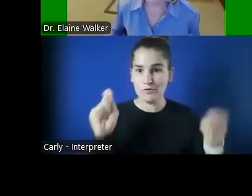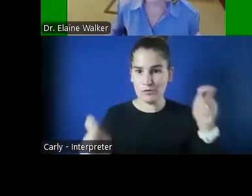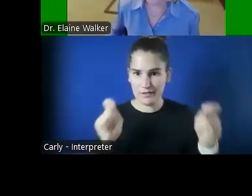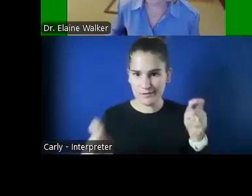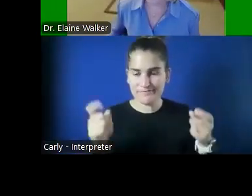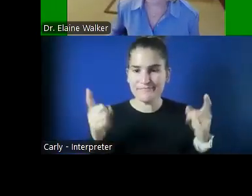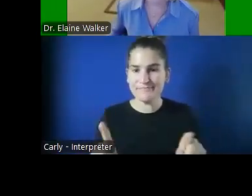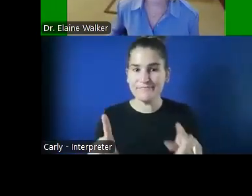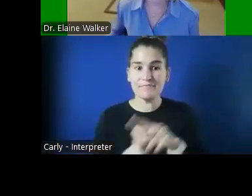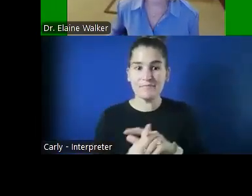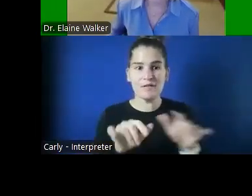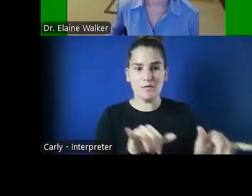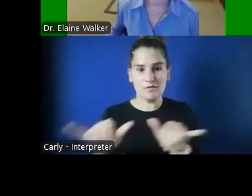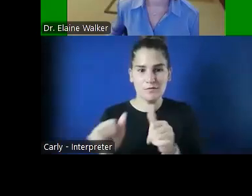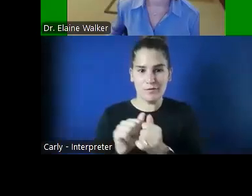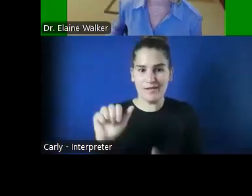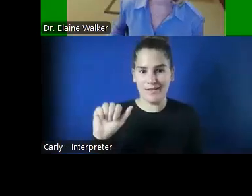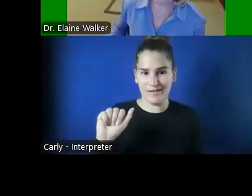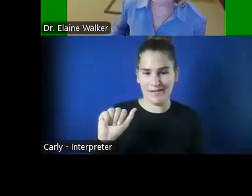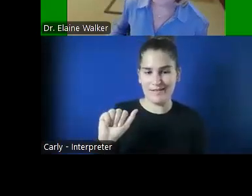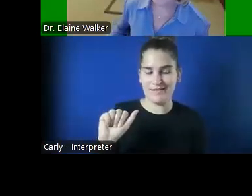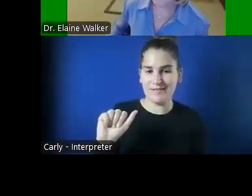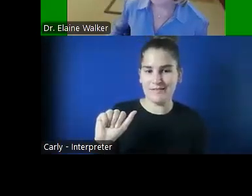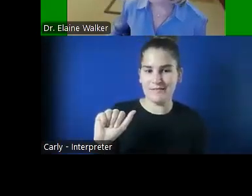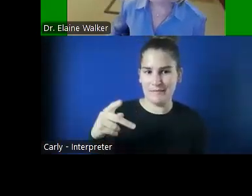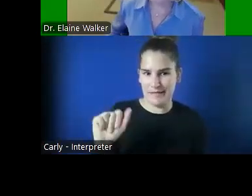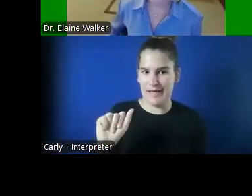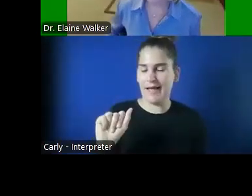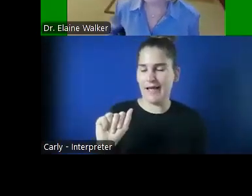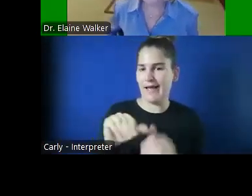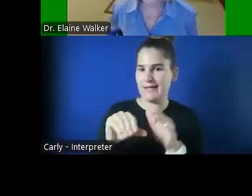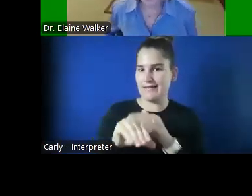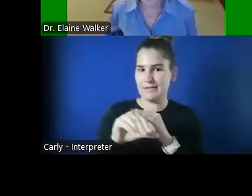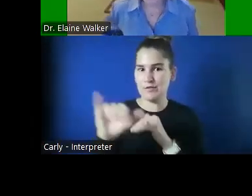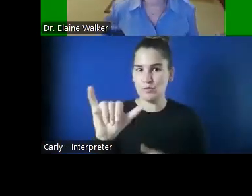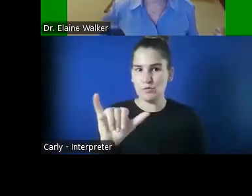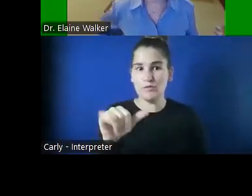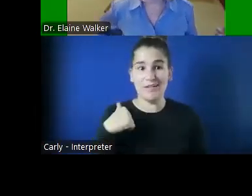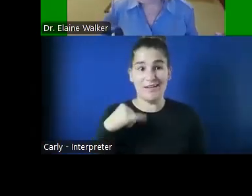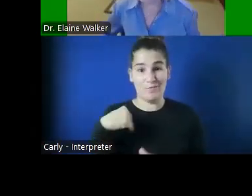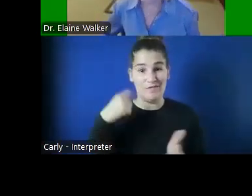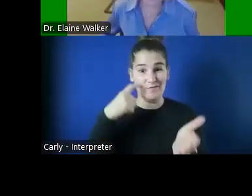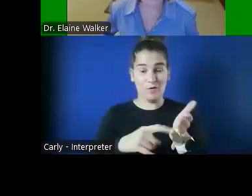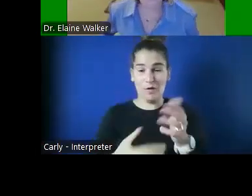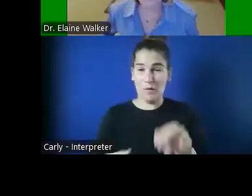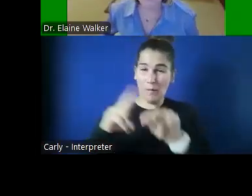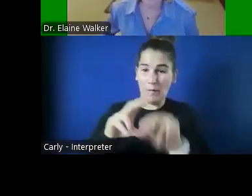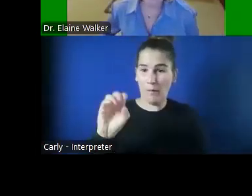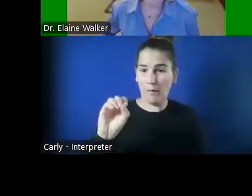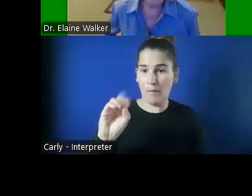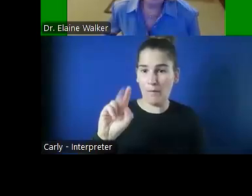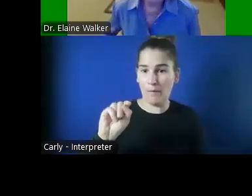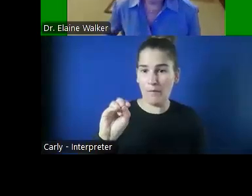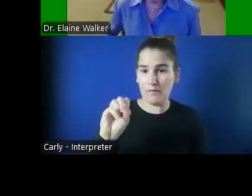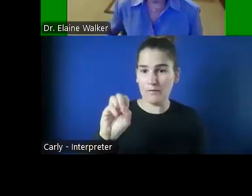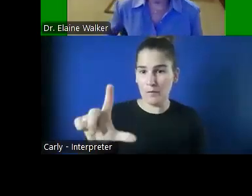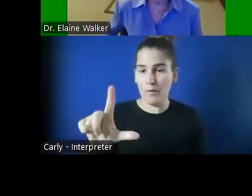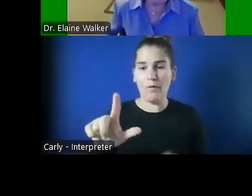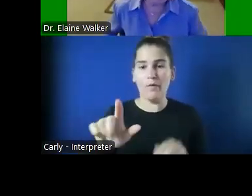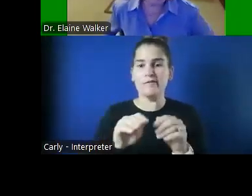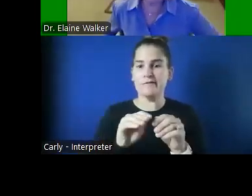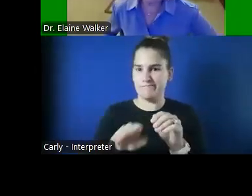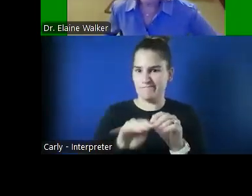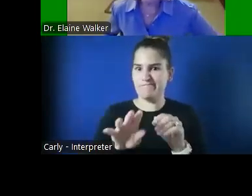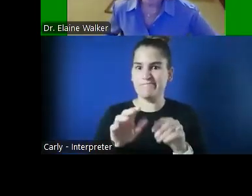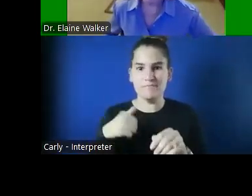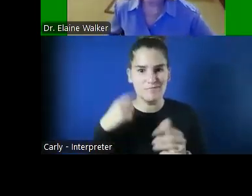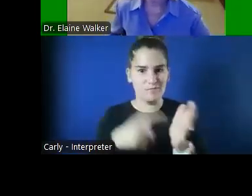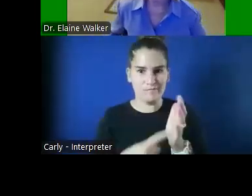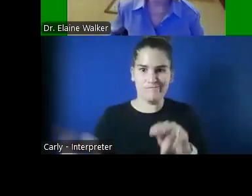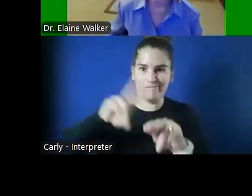the HPA axis and this results in an increase in cortisol secretion so thinking about the effects